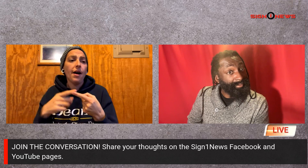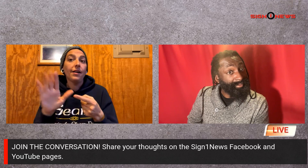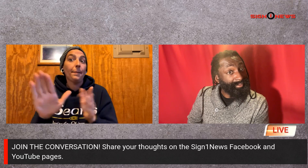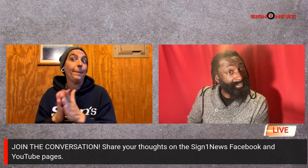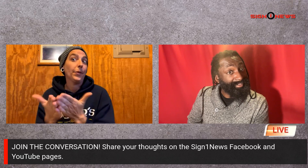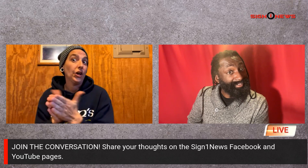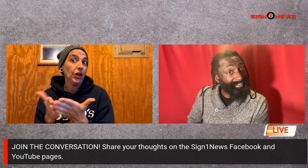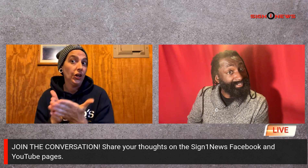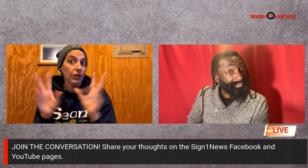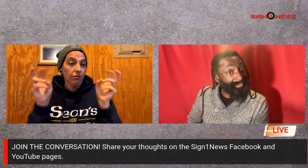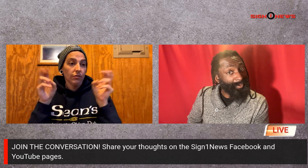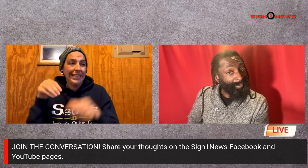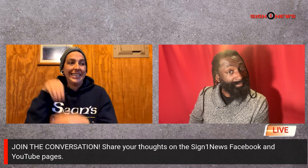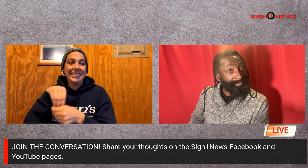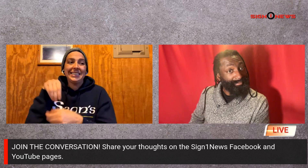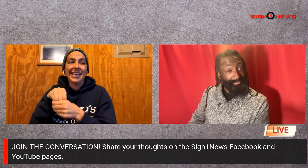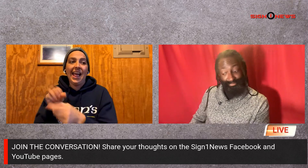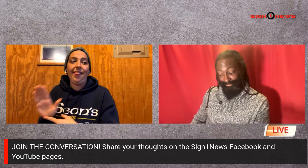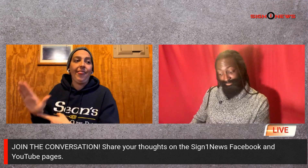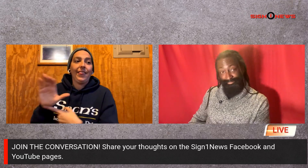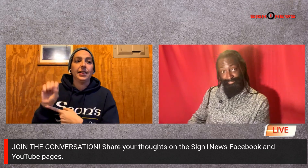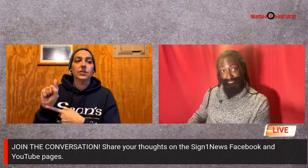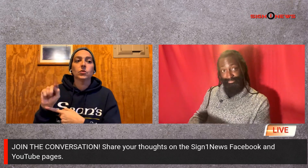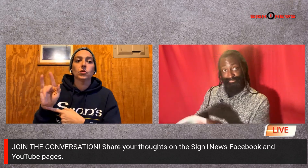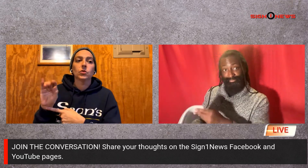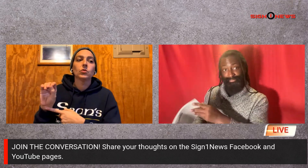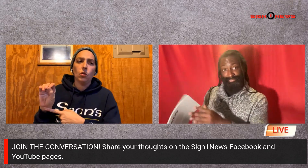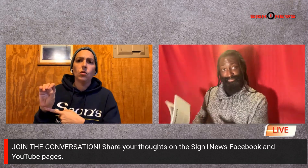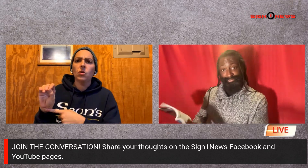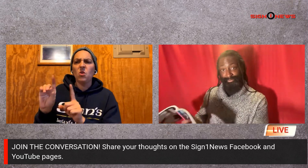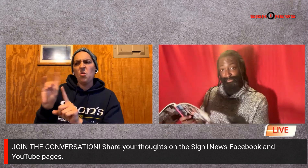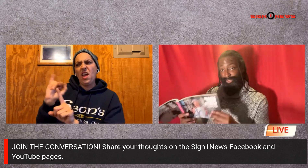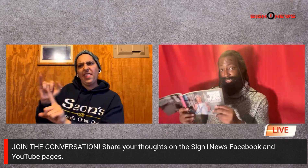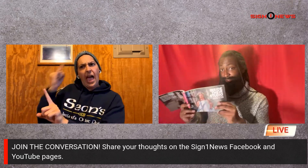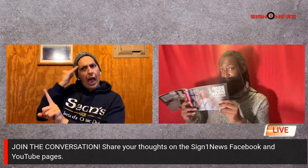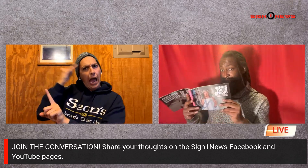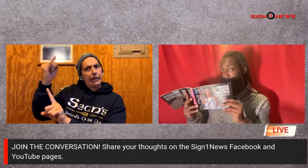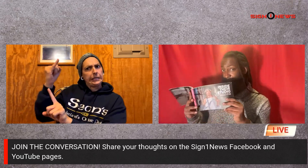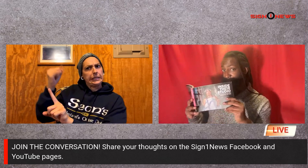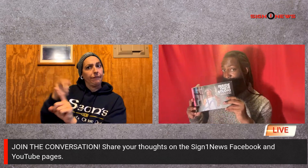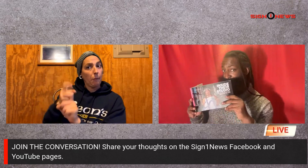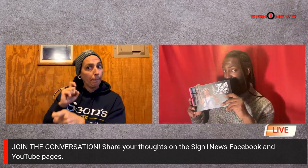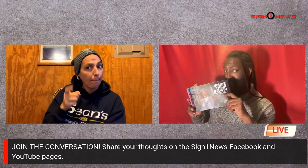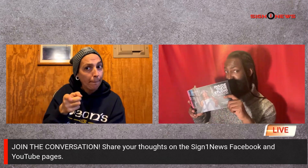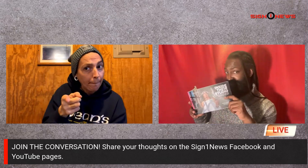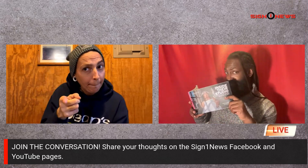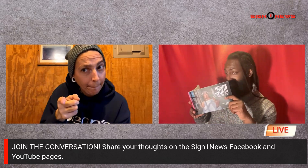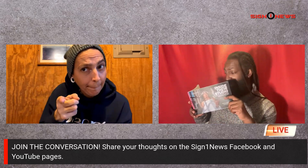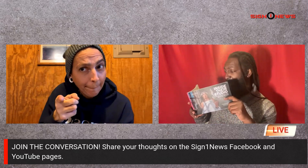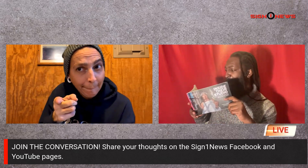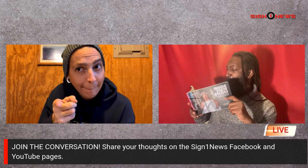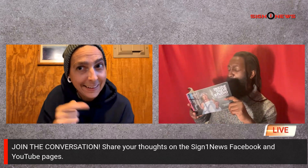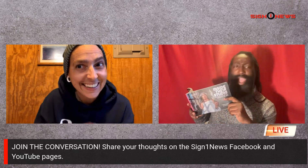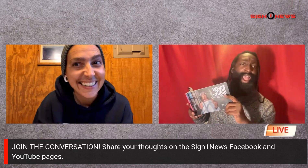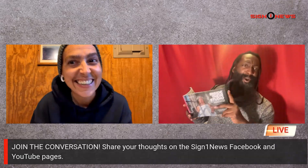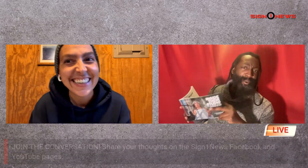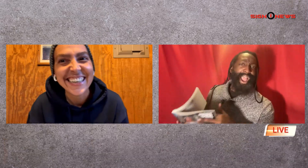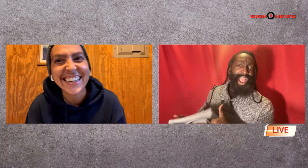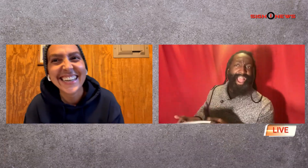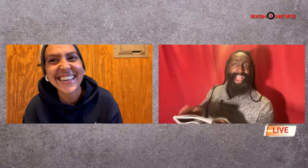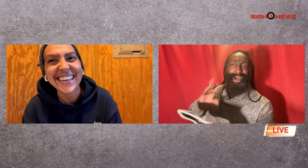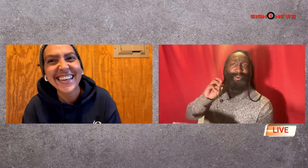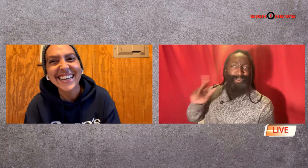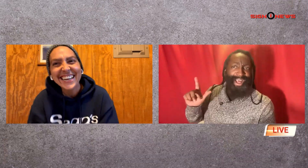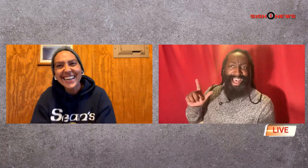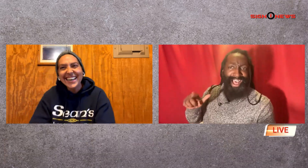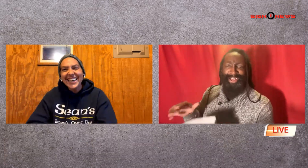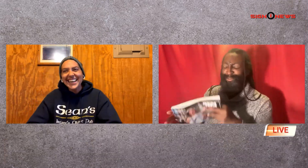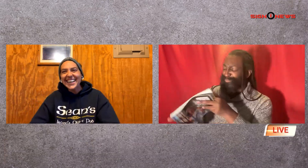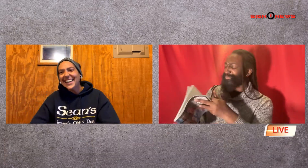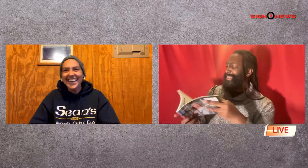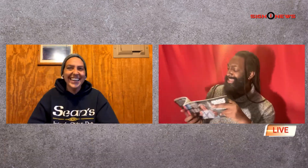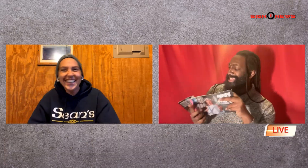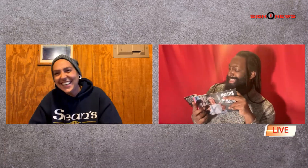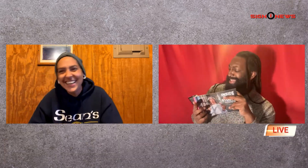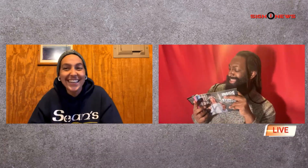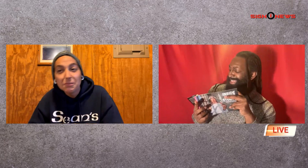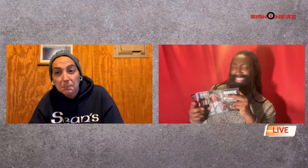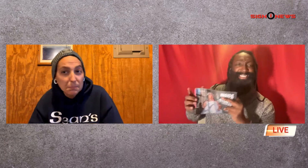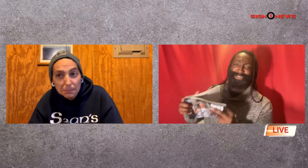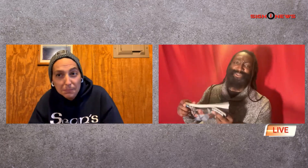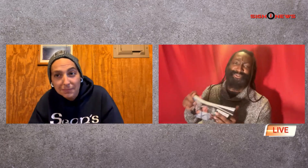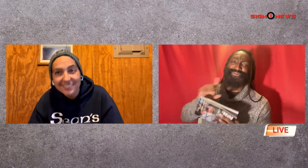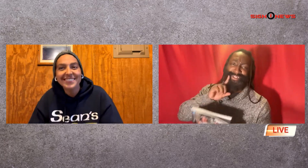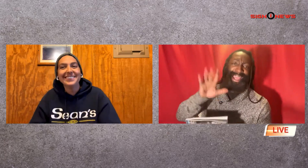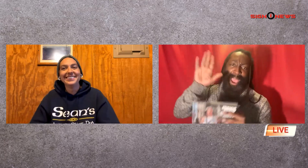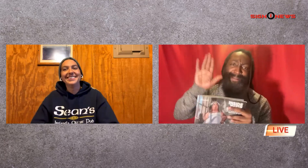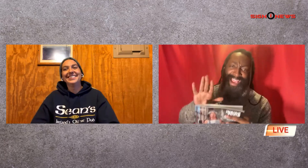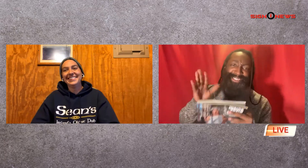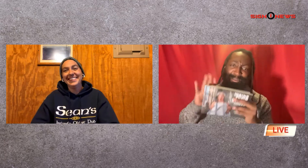can you tell me more about inside their studio where did that idea come from well it's really